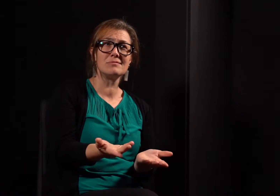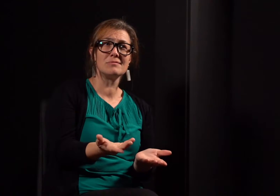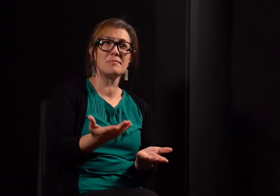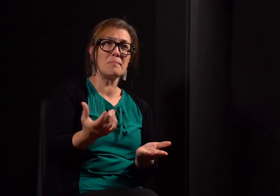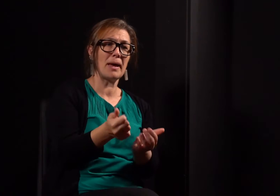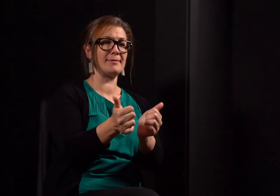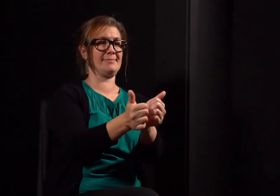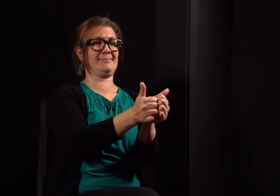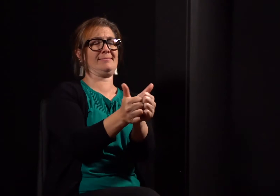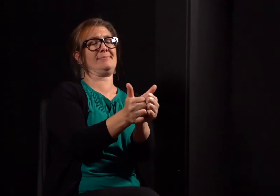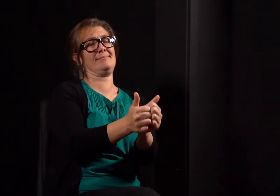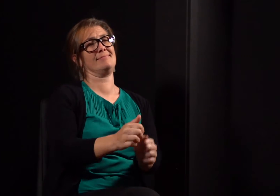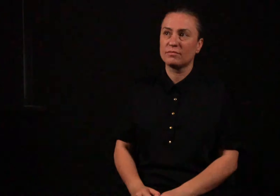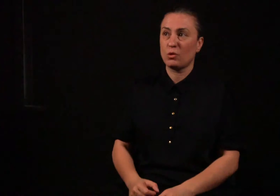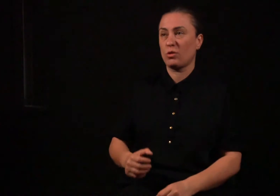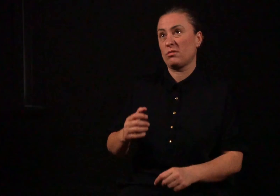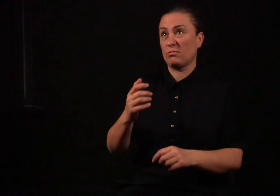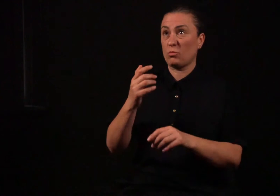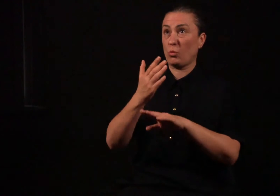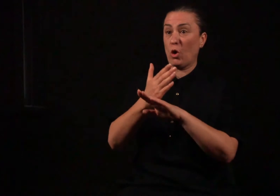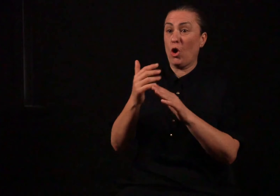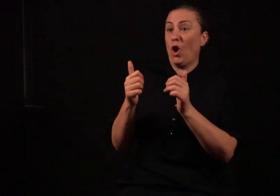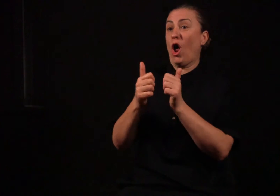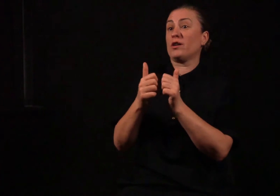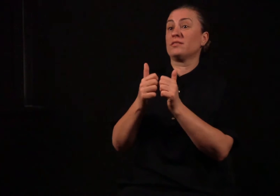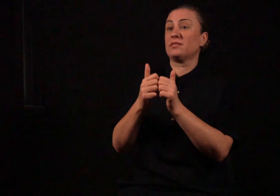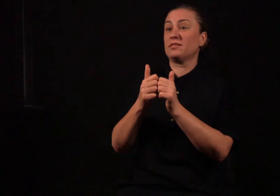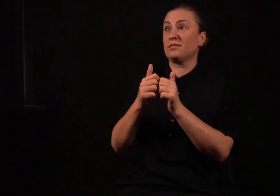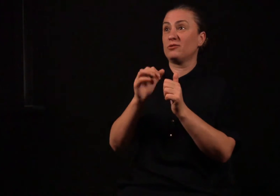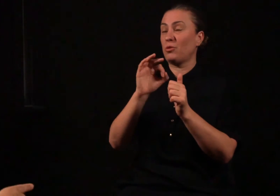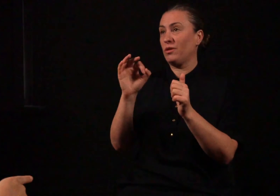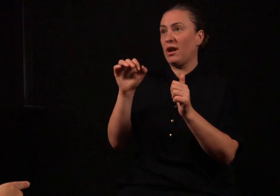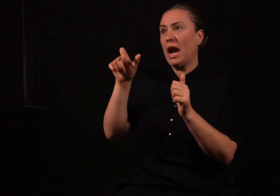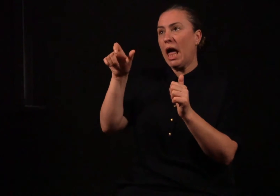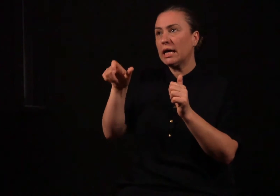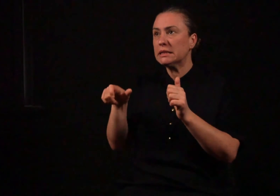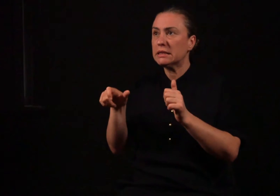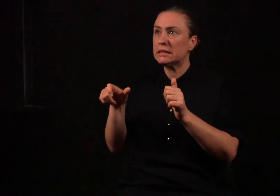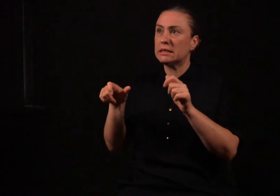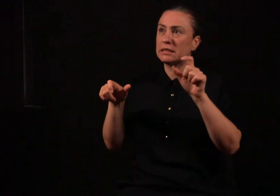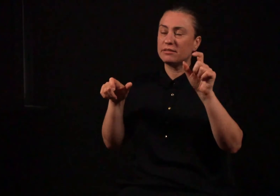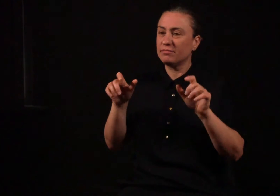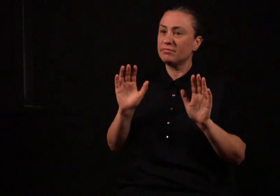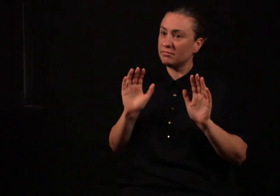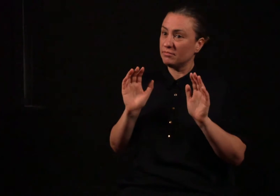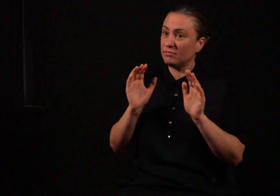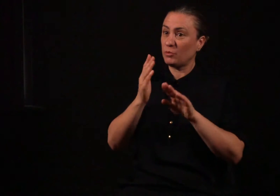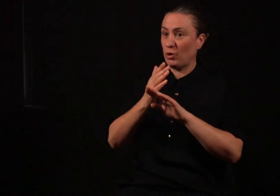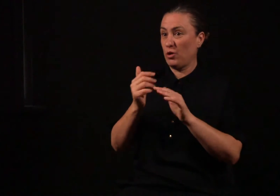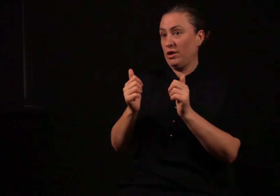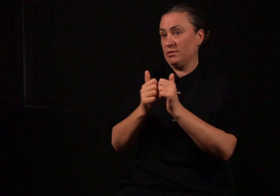for each other, there needs to be teamwork. I suppose it's more like work colleagues rather than clients.